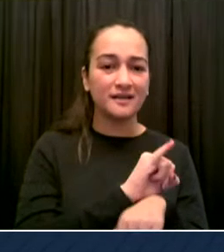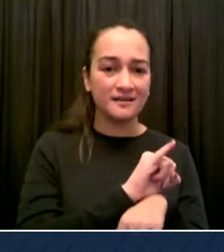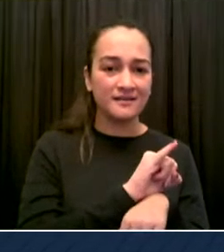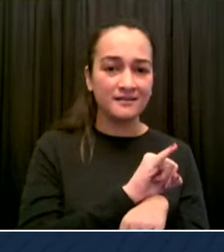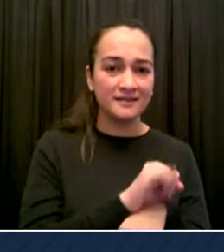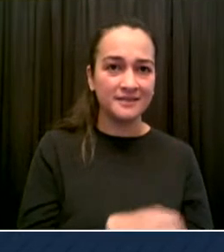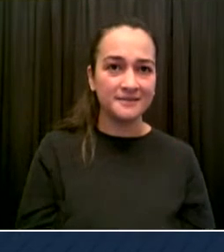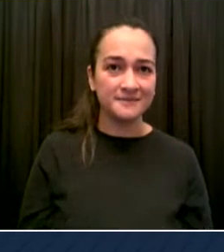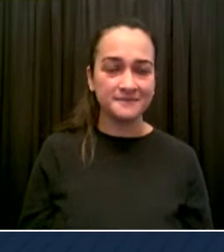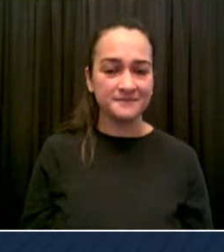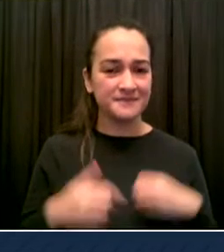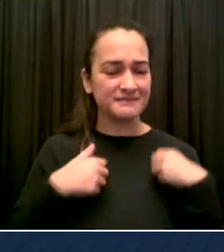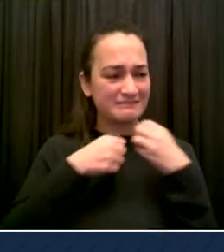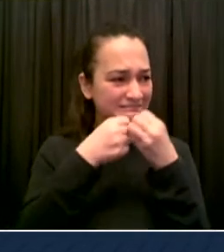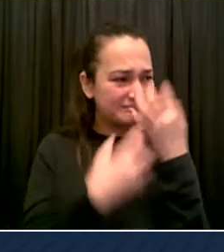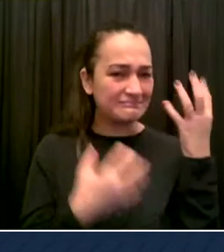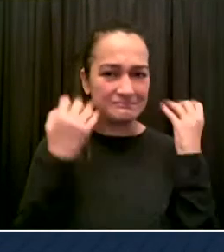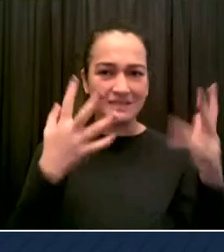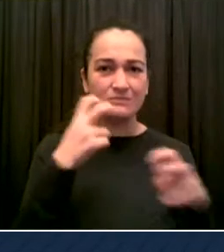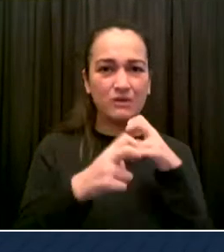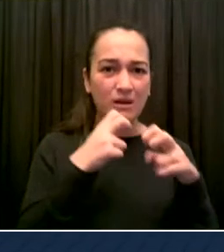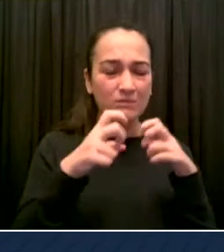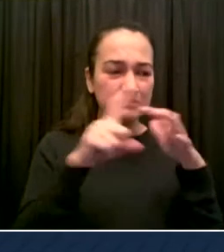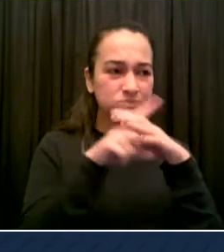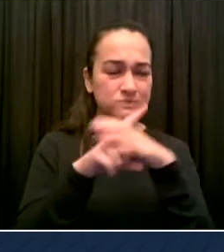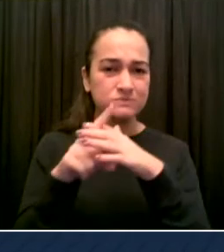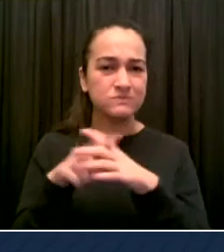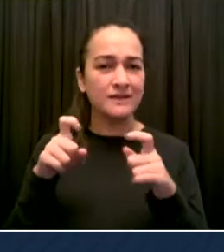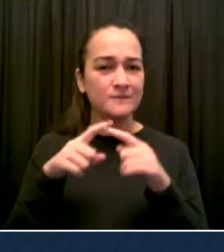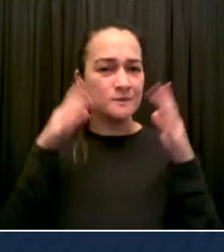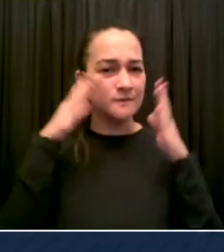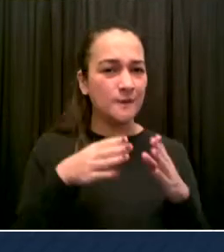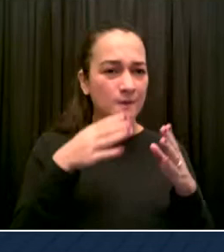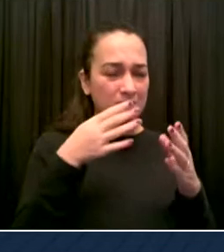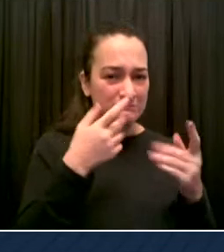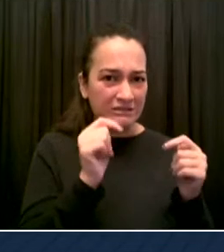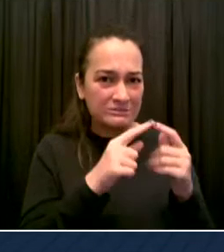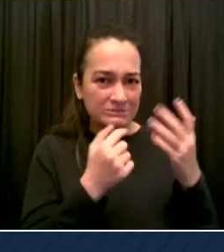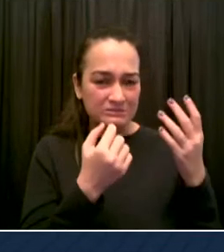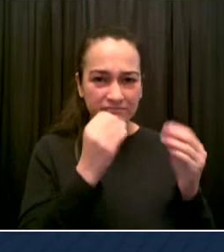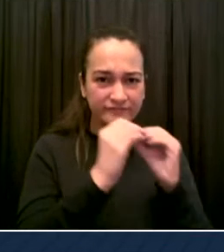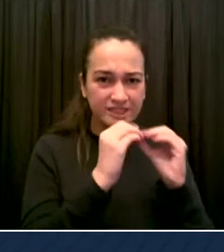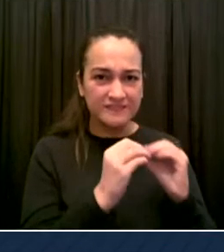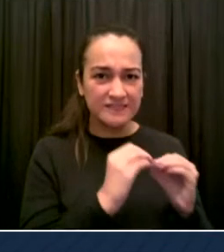EVERYTHING GOES BACK TO THE PROBLEM OF RIKERS ISLAND ITSELF. WE NEEDO TEGT OUT OF THERE AS